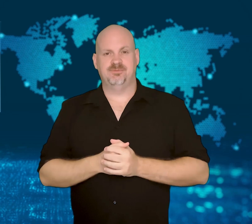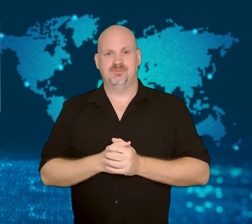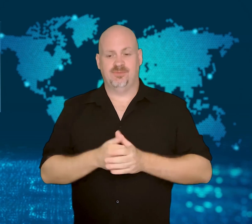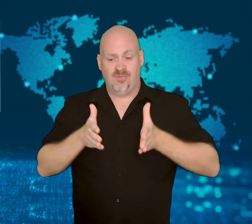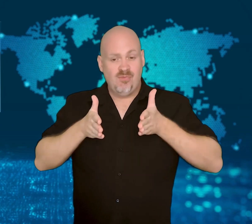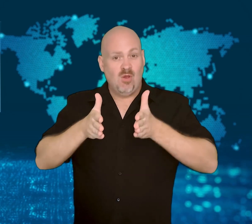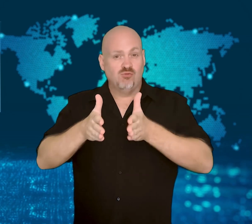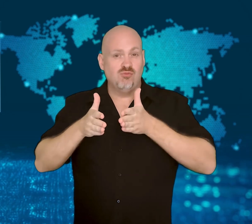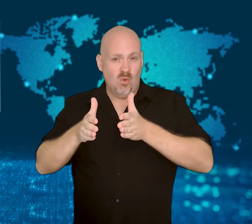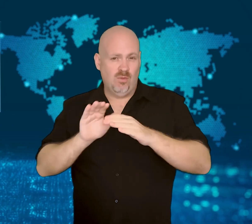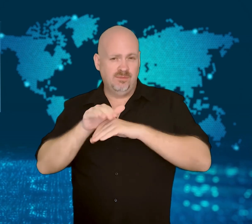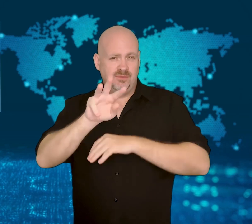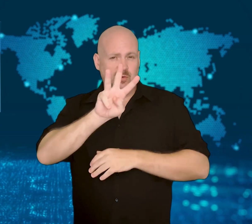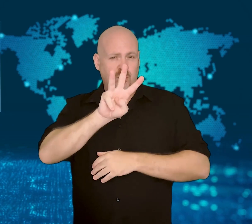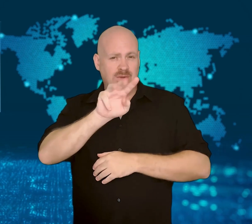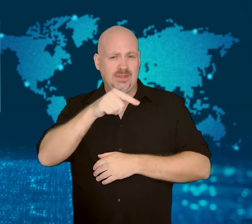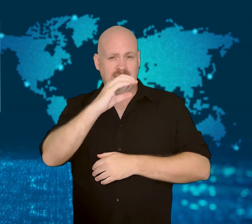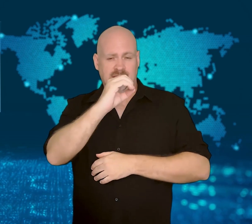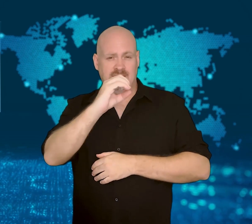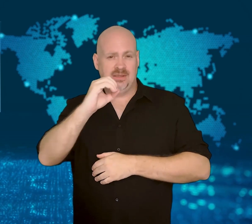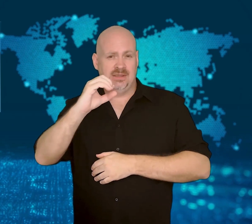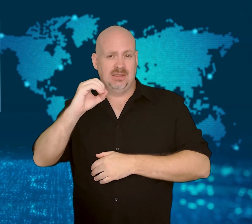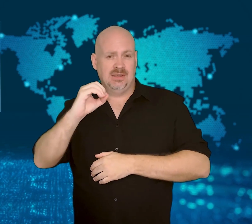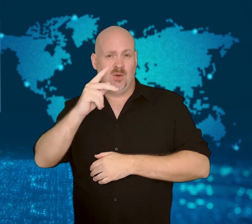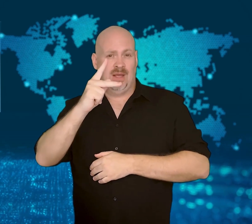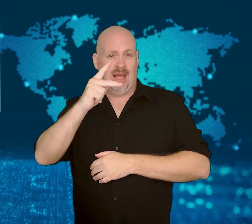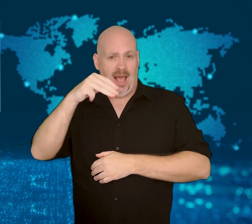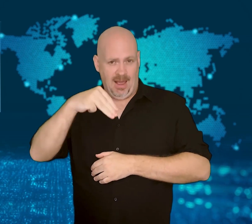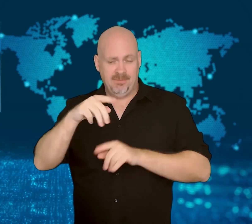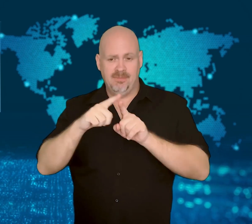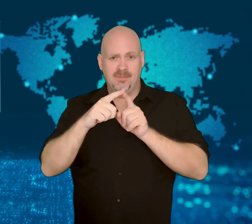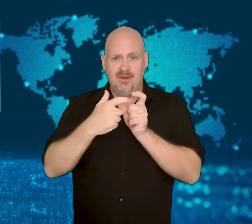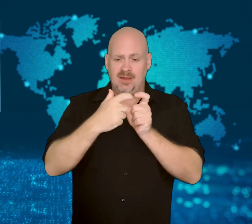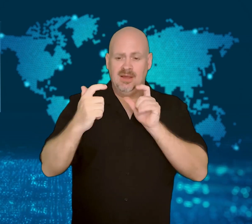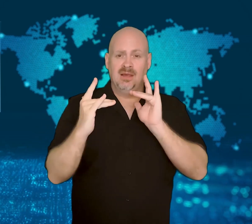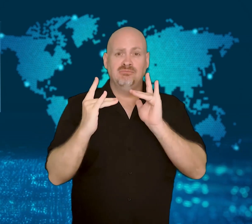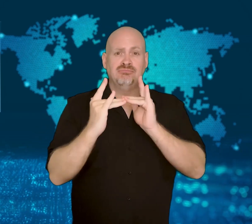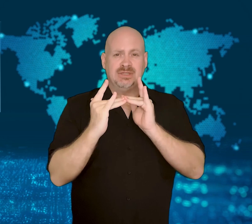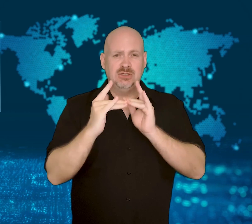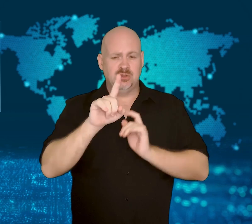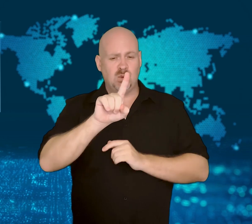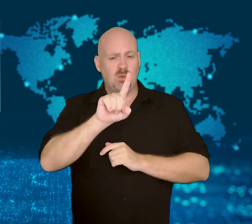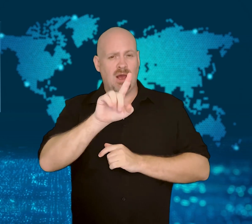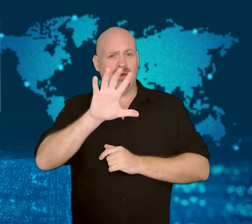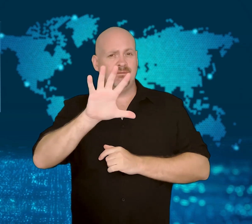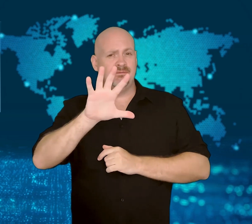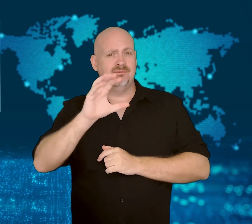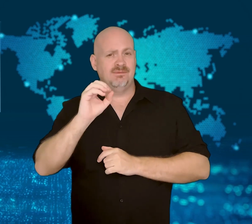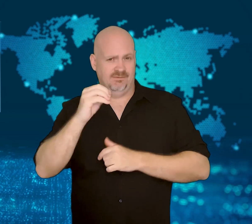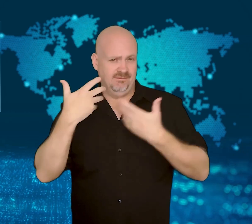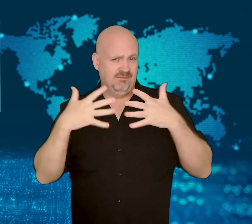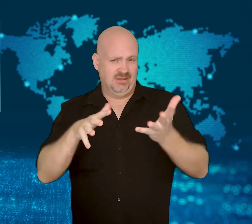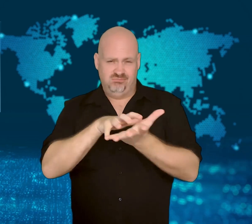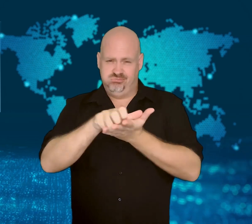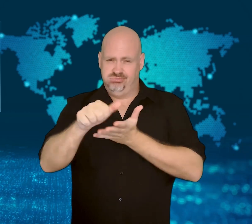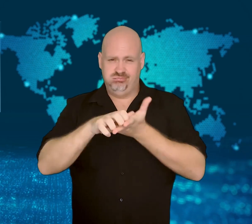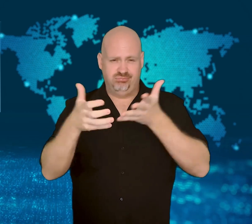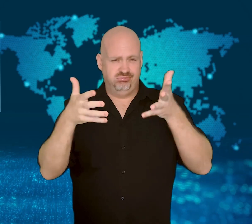Dams in some areas have collapsed or been damaged putting more people at risk.